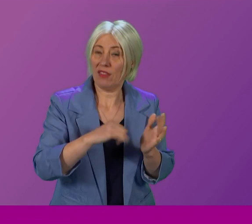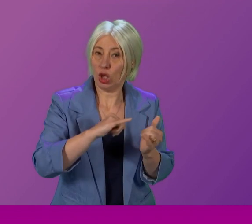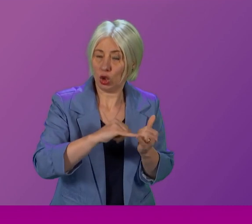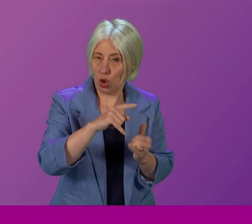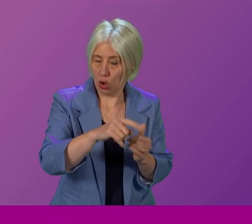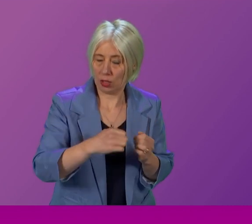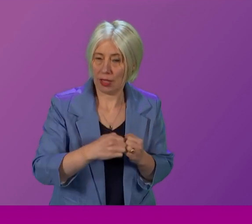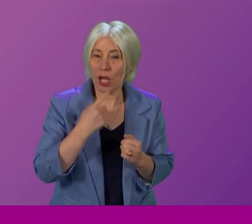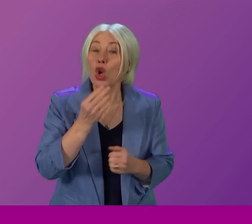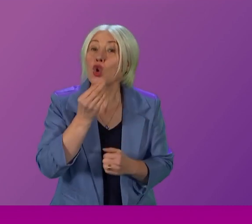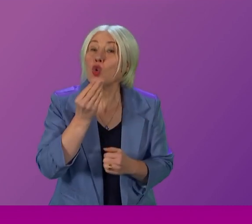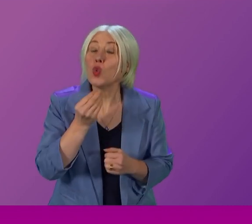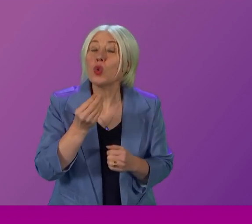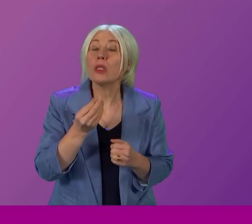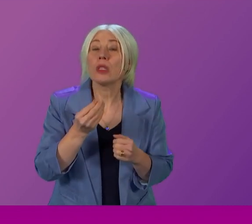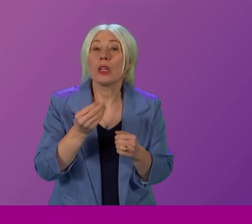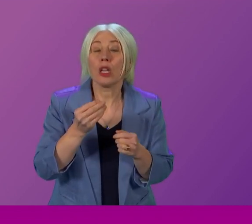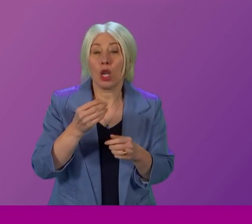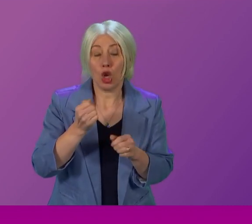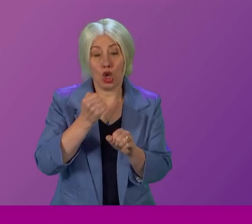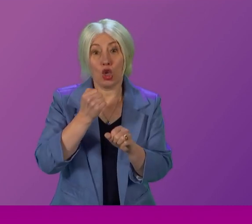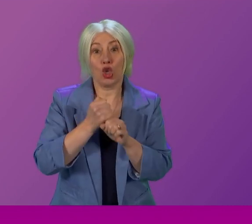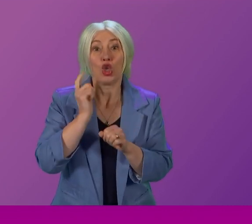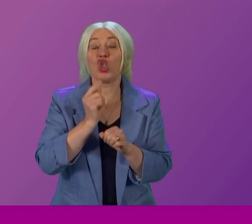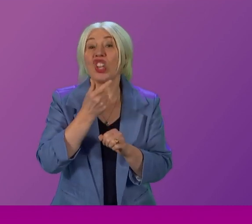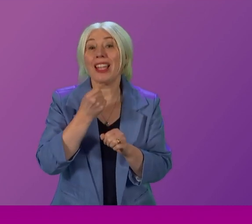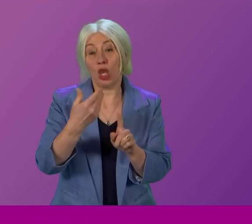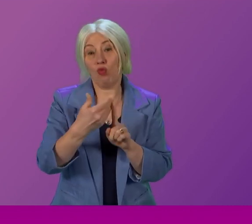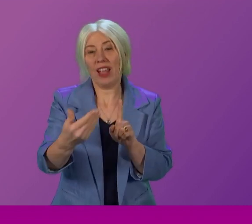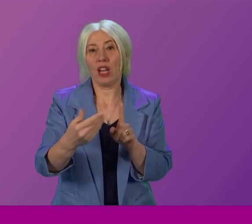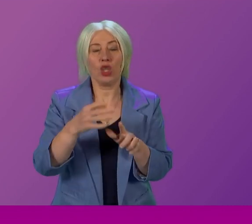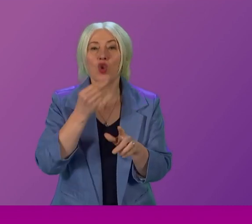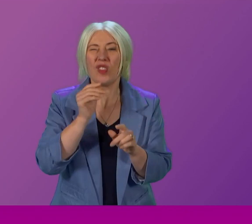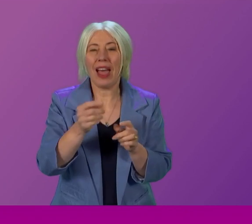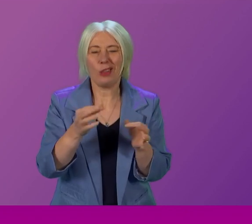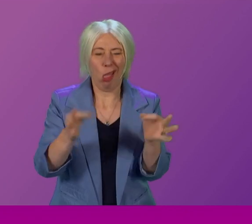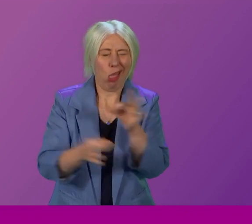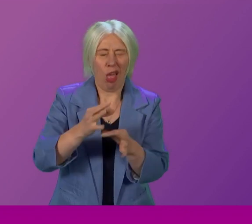“has used gender recognition as a tool to create as much chaos as possible within the prison system.”